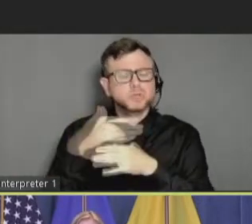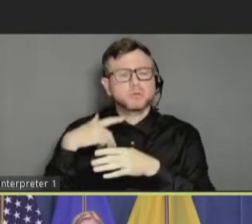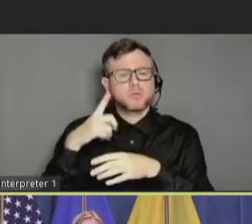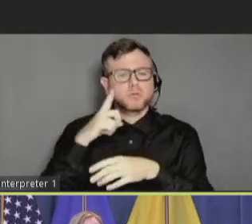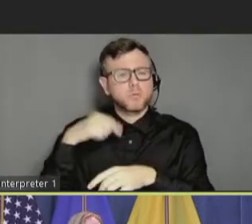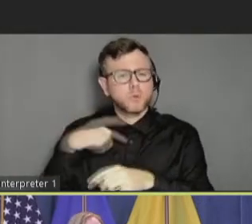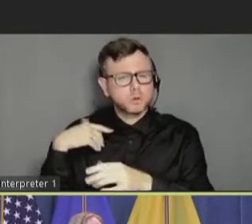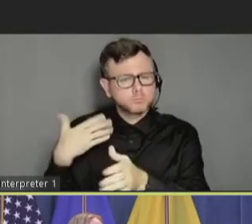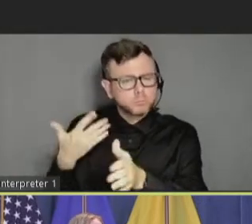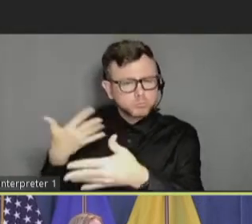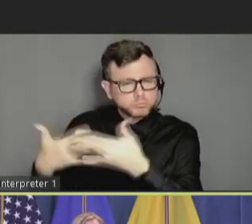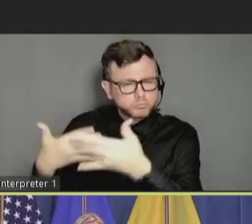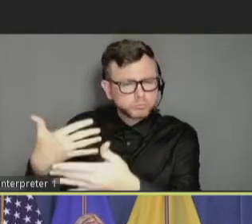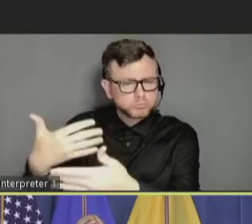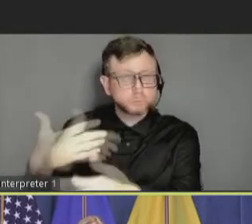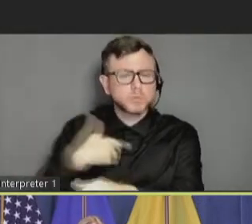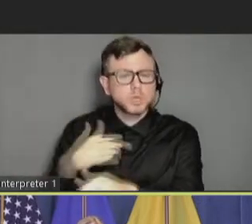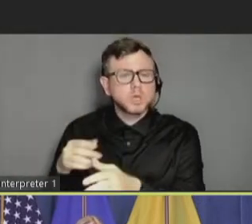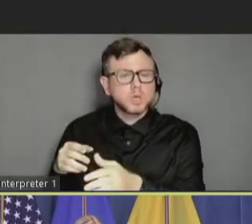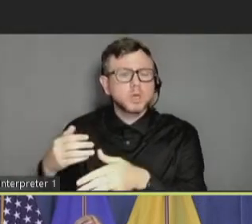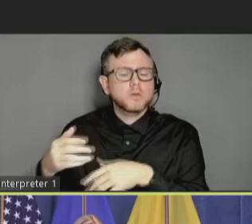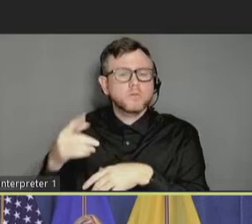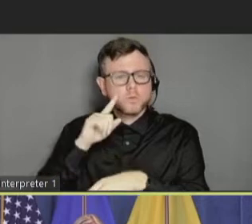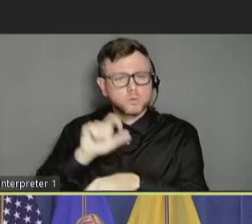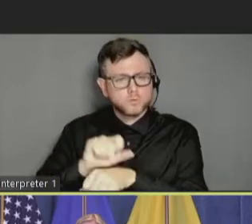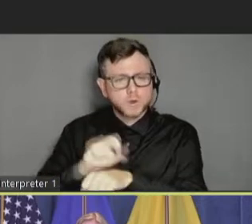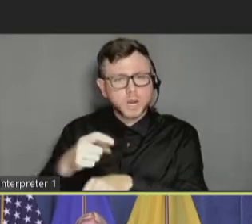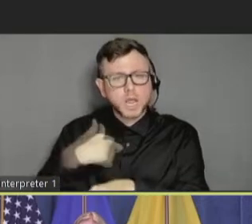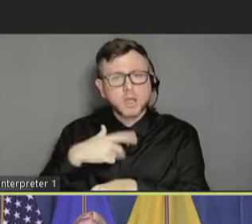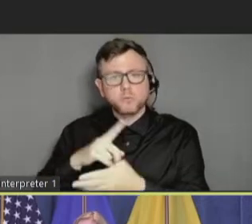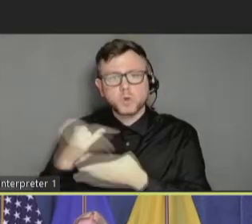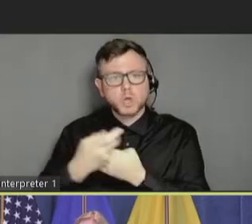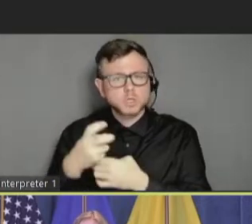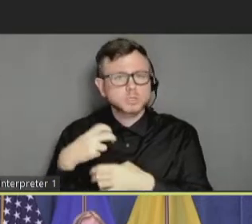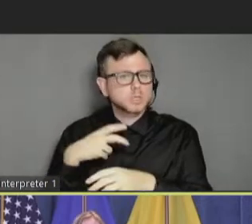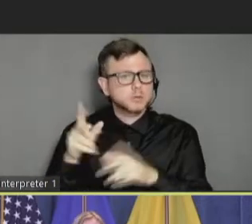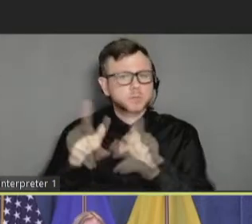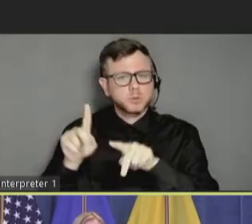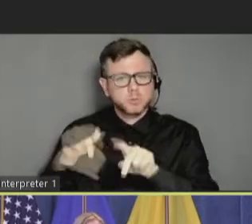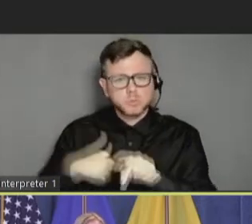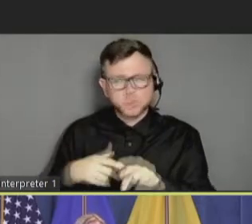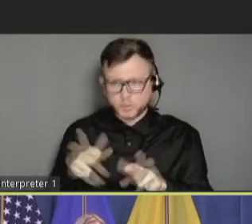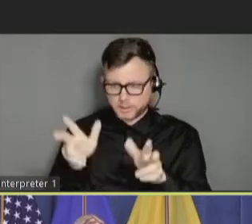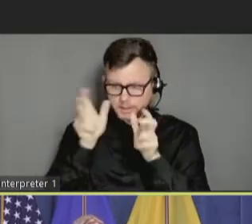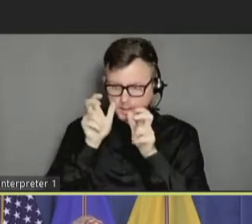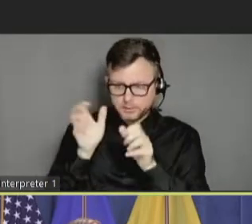engagement. I would have project partners sit on the calls just to hear some of the dialogue that